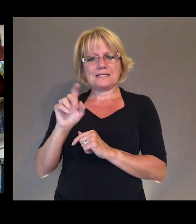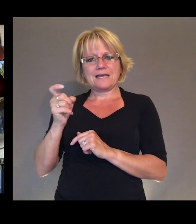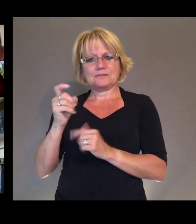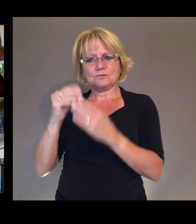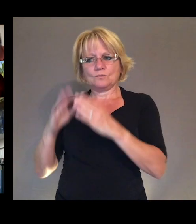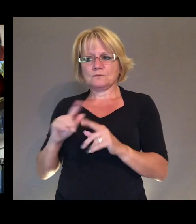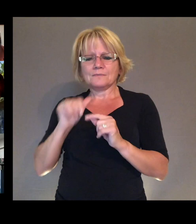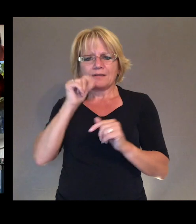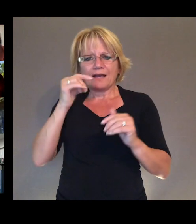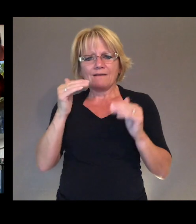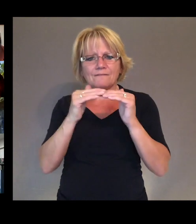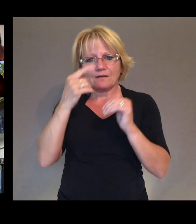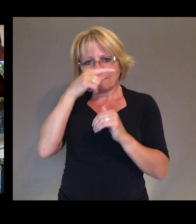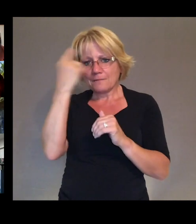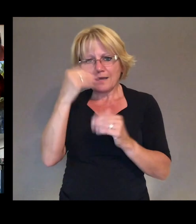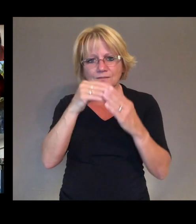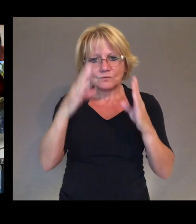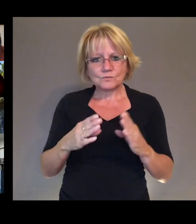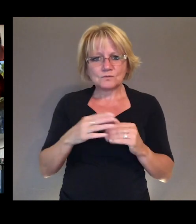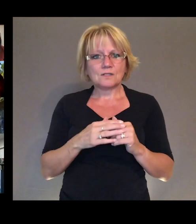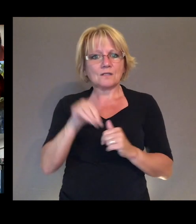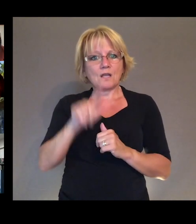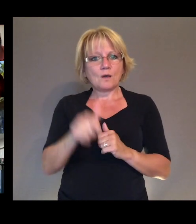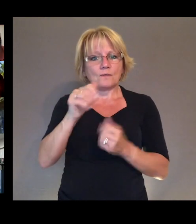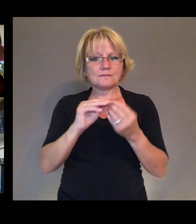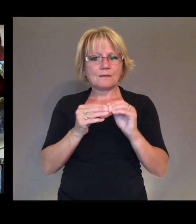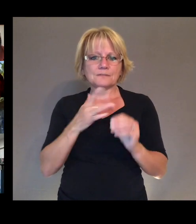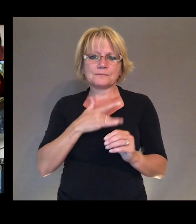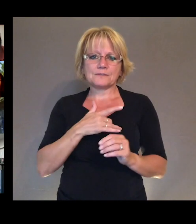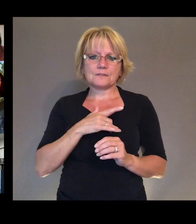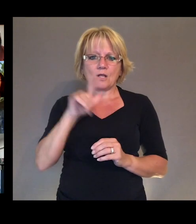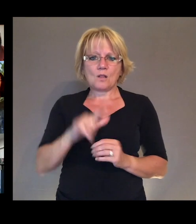The lowest test scores are usually low income students, black and Latino.